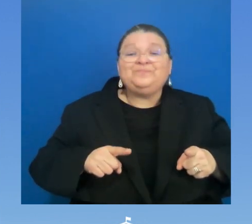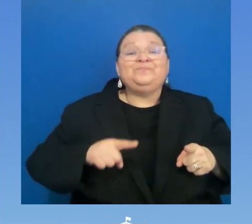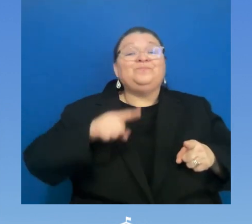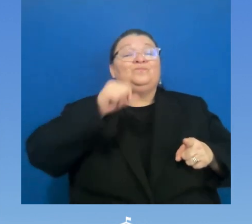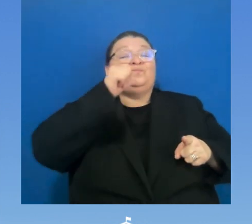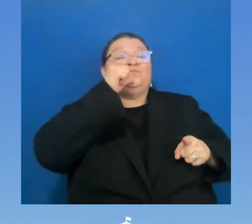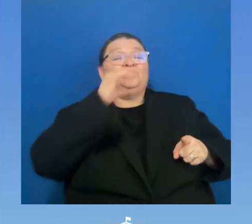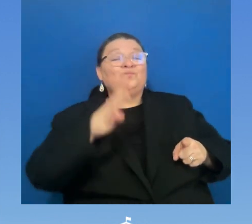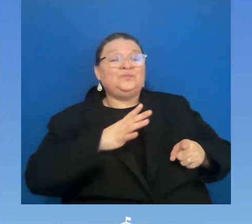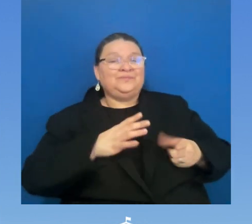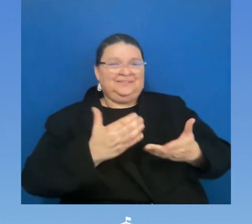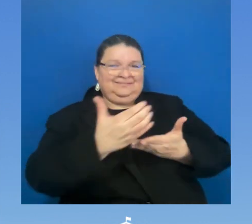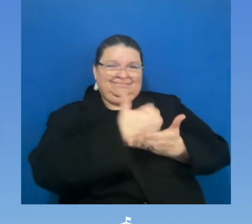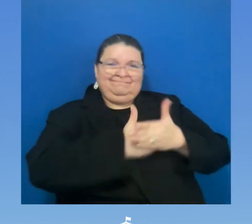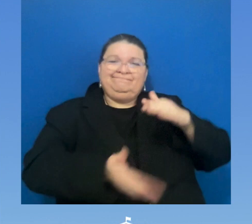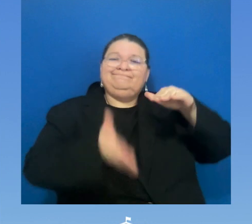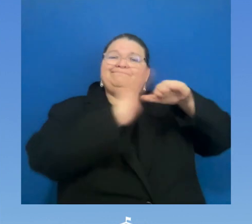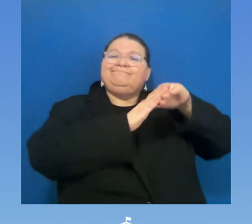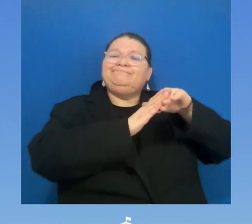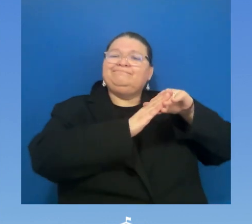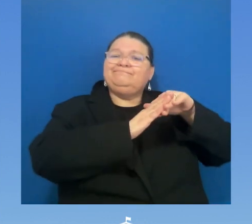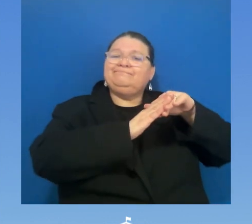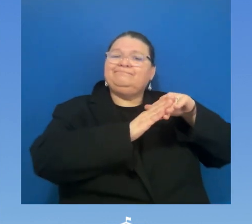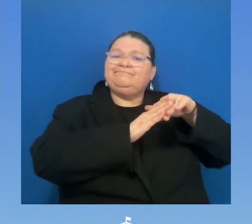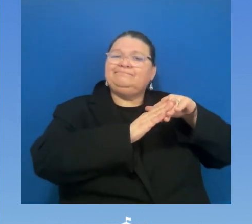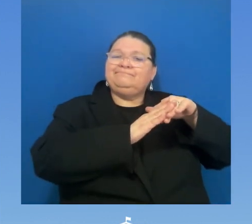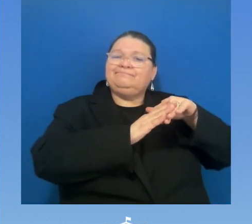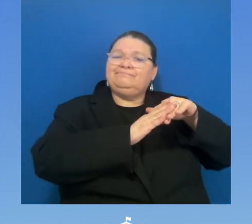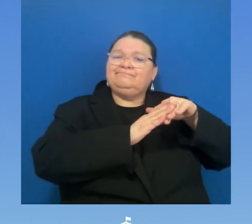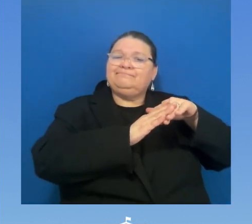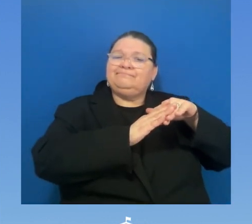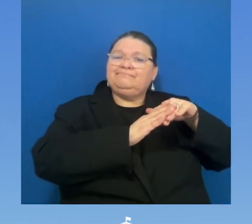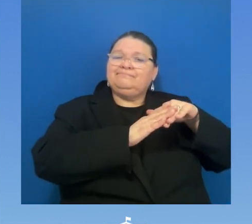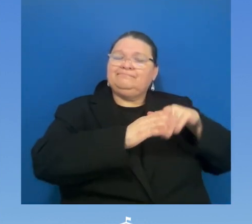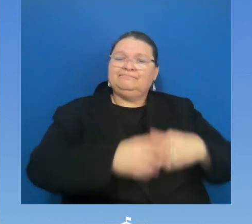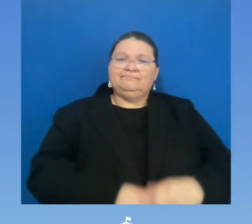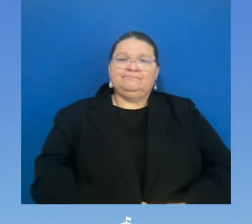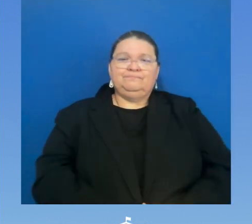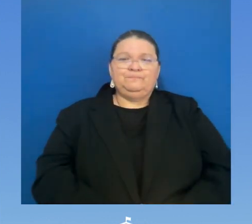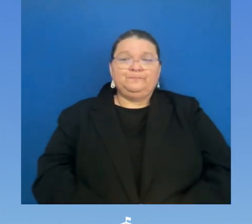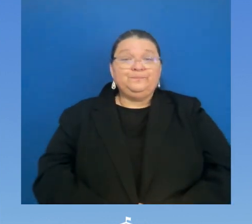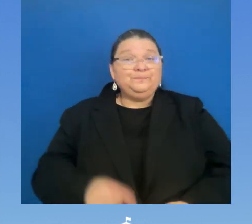Yet no matter at the progress, we're here today because stubborn gaps remain.